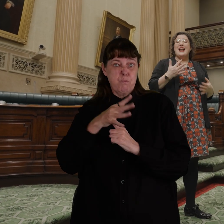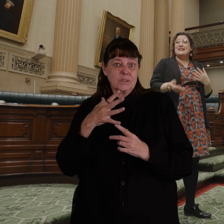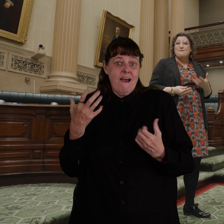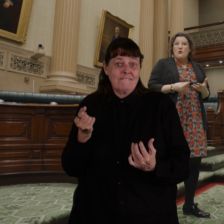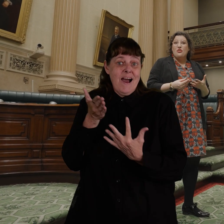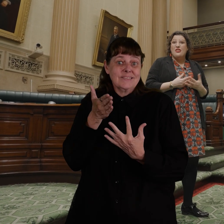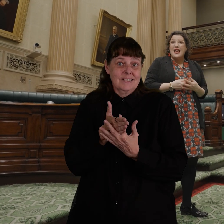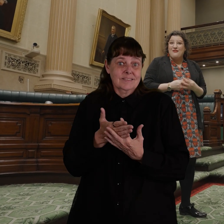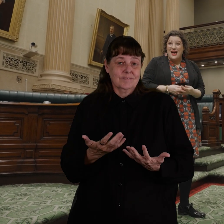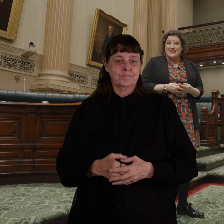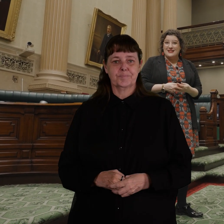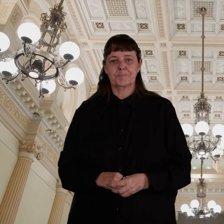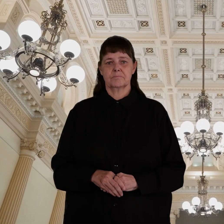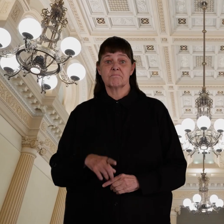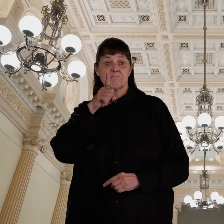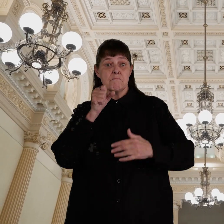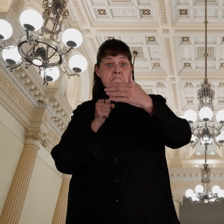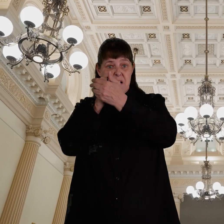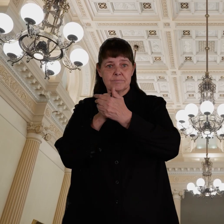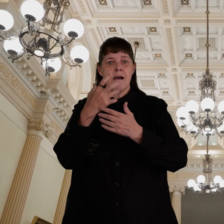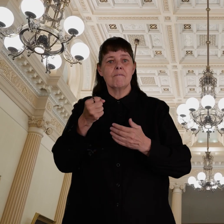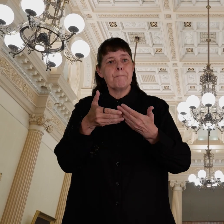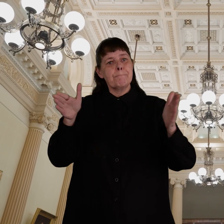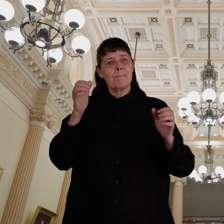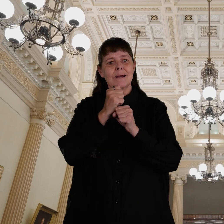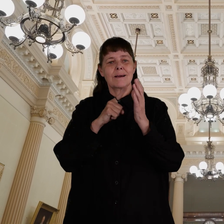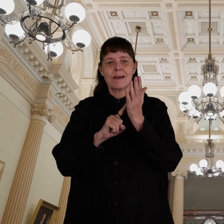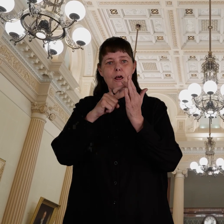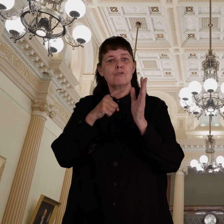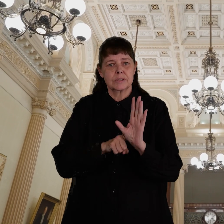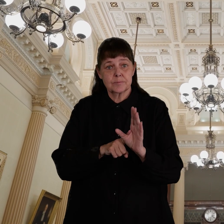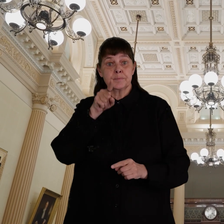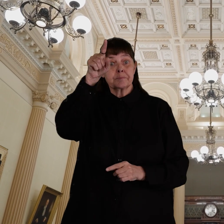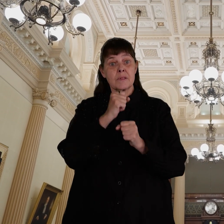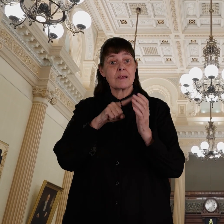and it's important they have access to it. Up the top we have a public gallery which is